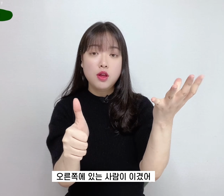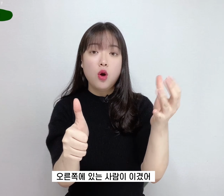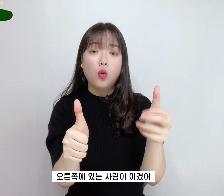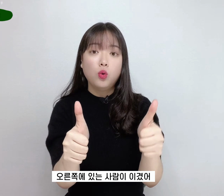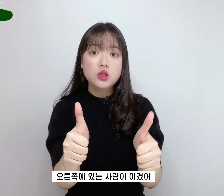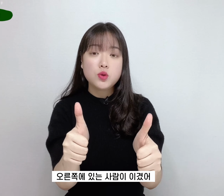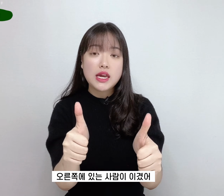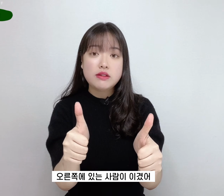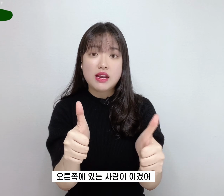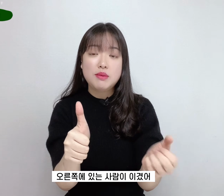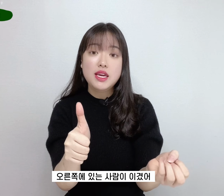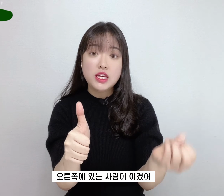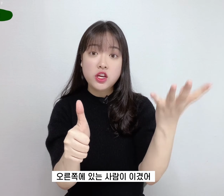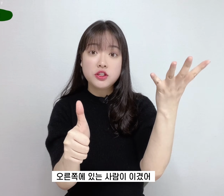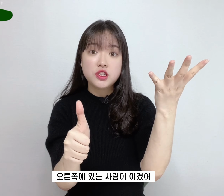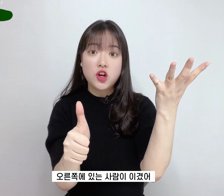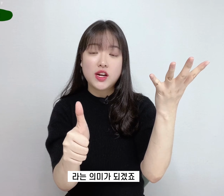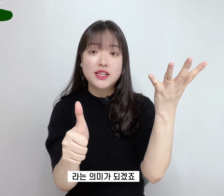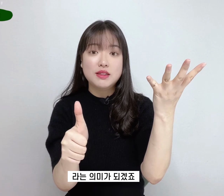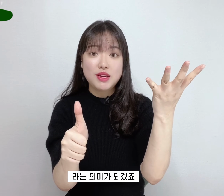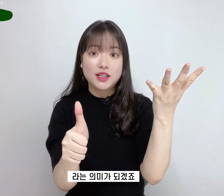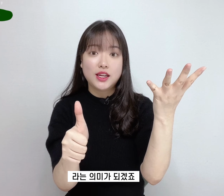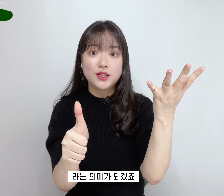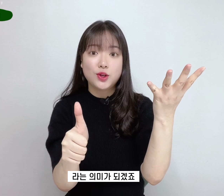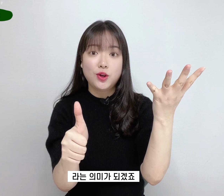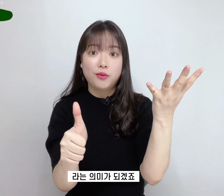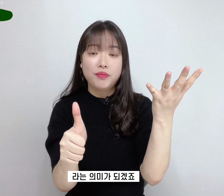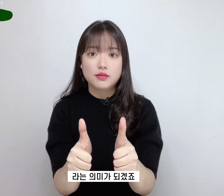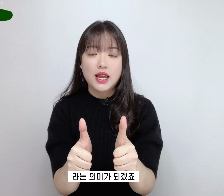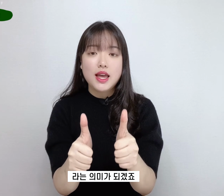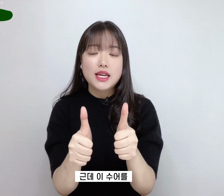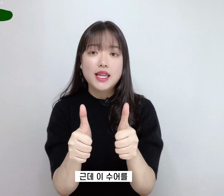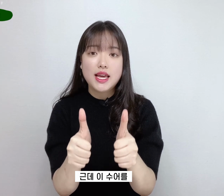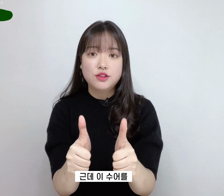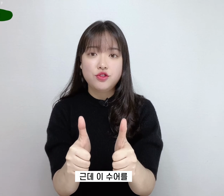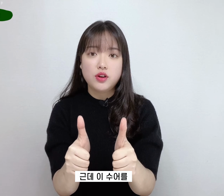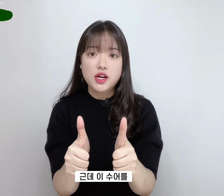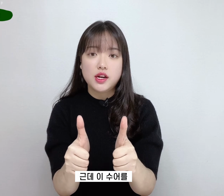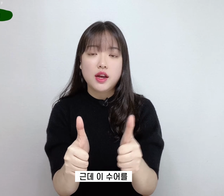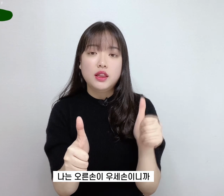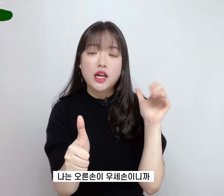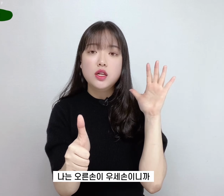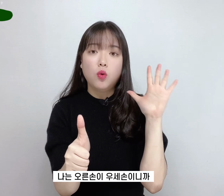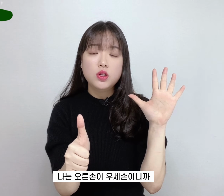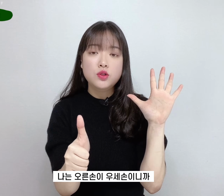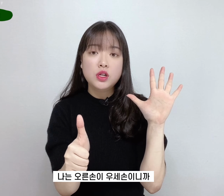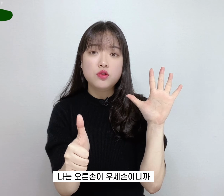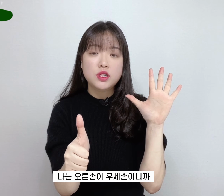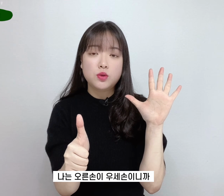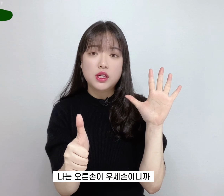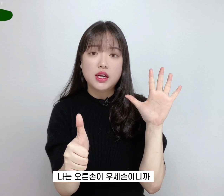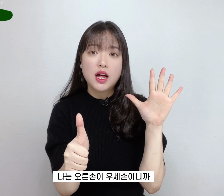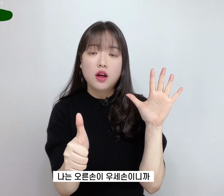That means the person on the right won. But in this sign language, my right hand is the dominant hand,